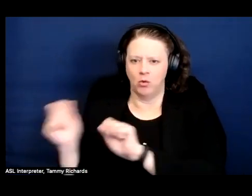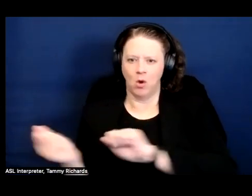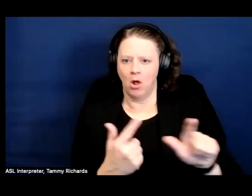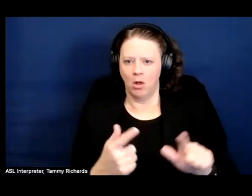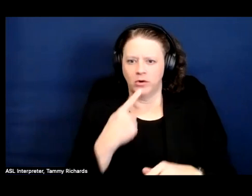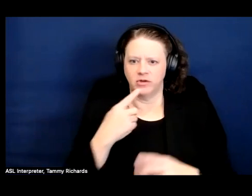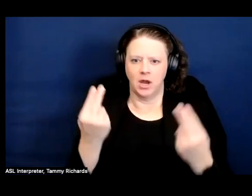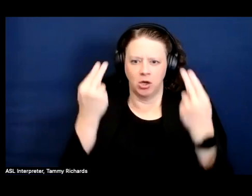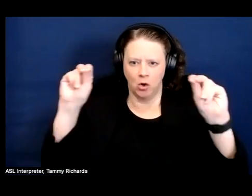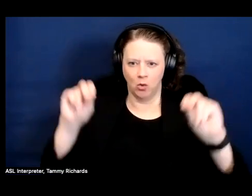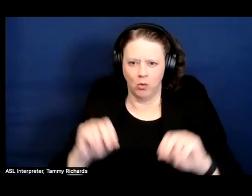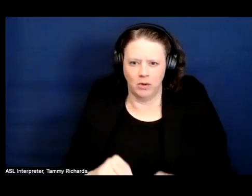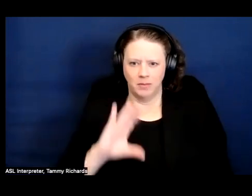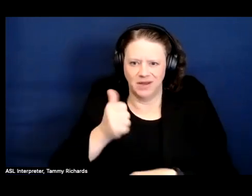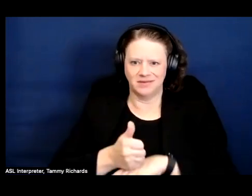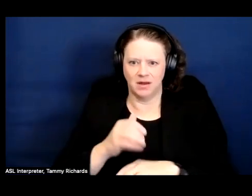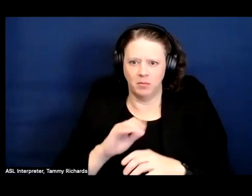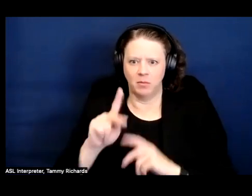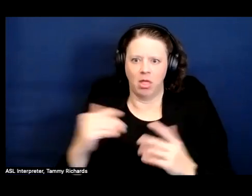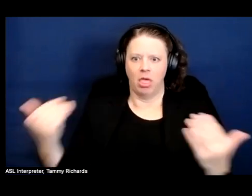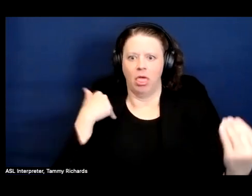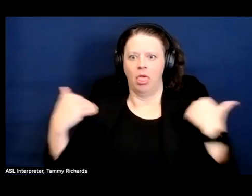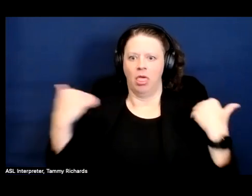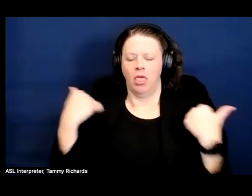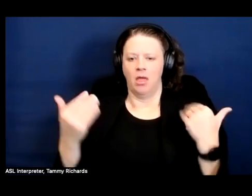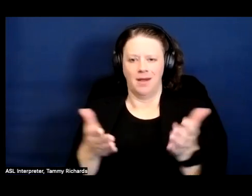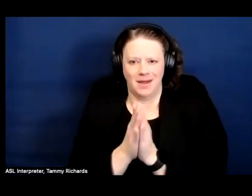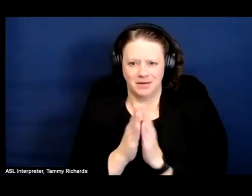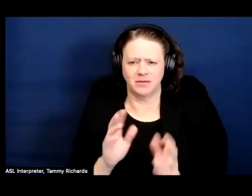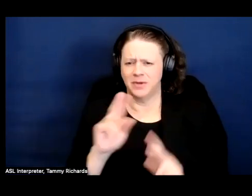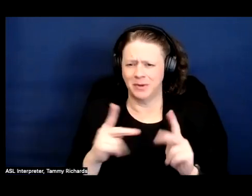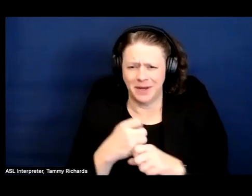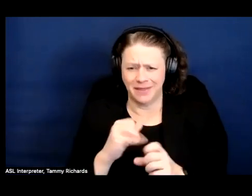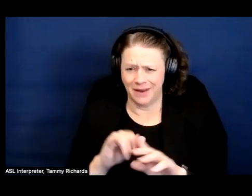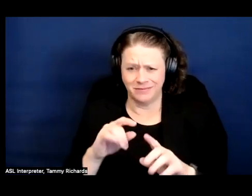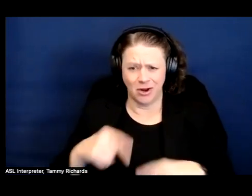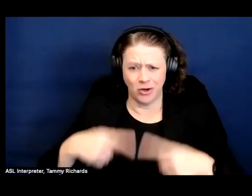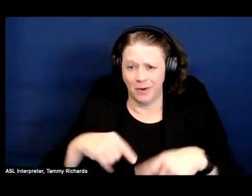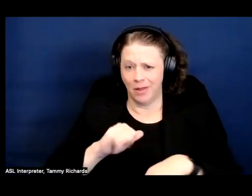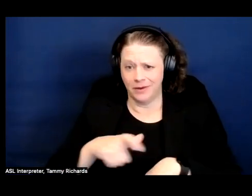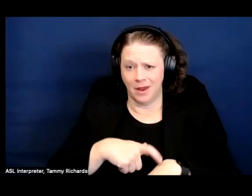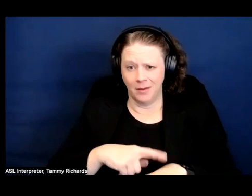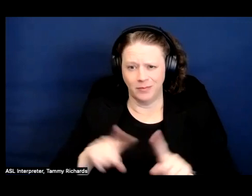"or disseminate in any way," a notice, statement or advertisement that indicates a preference